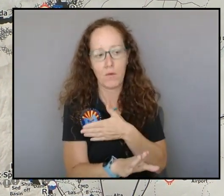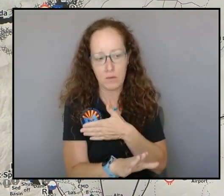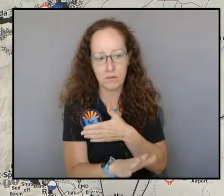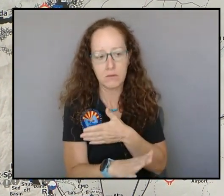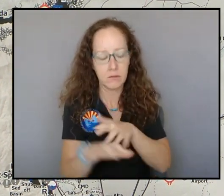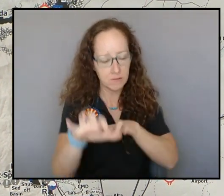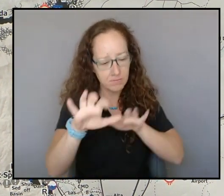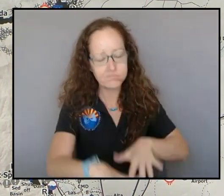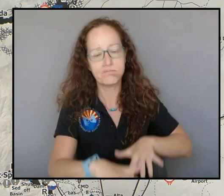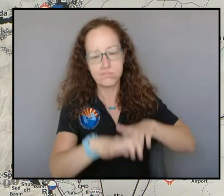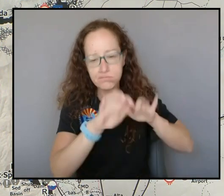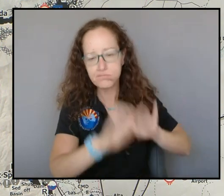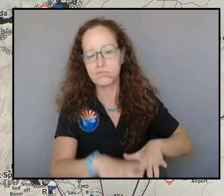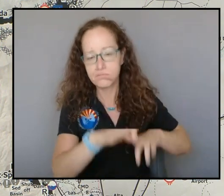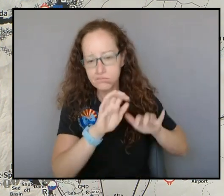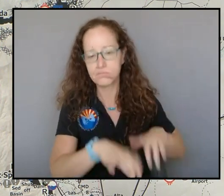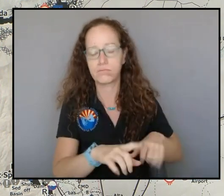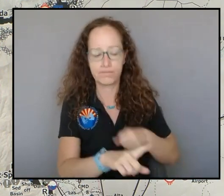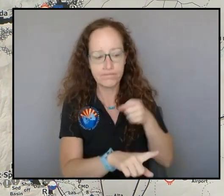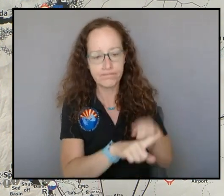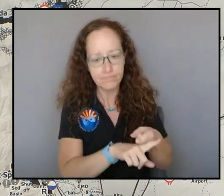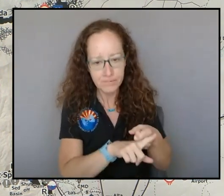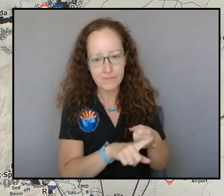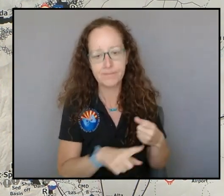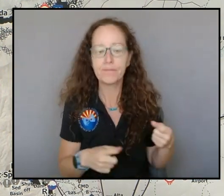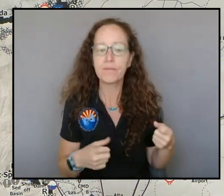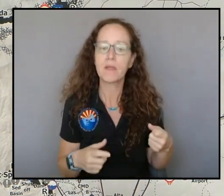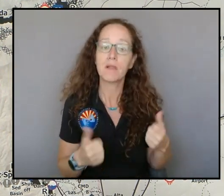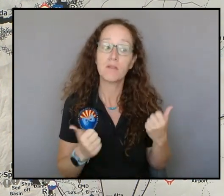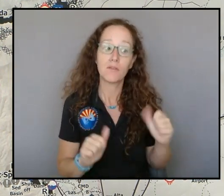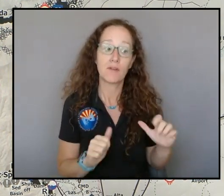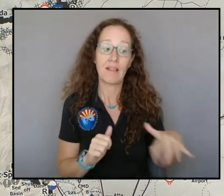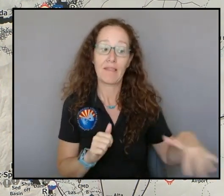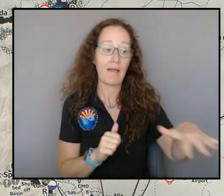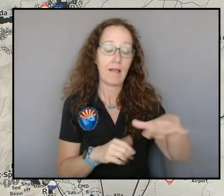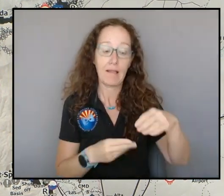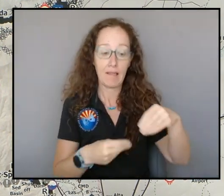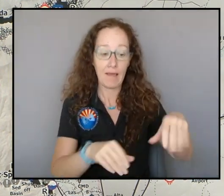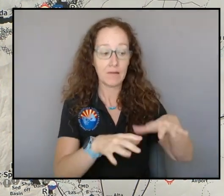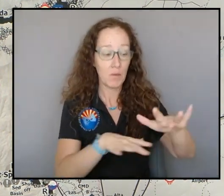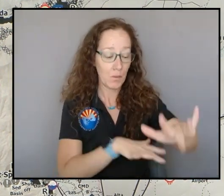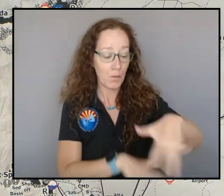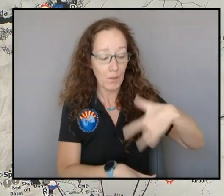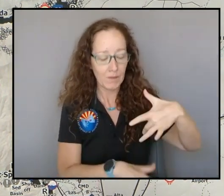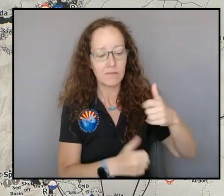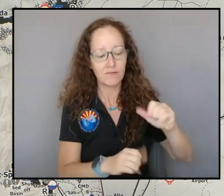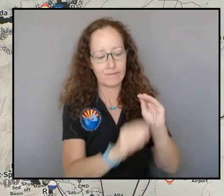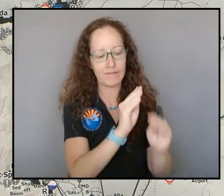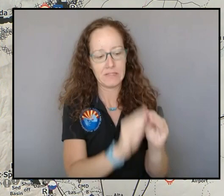that. So trying to repair the landscape where we did those suppression actions, and getting that fixed up. So a lot of good